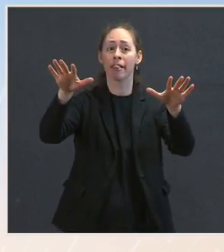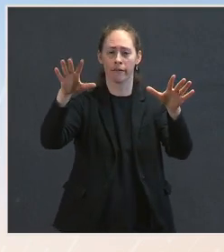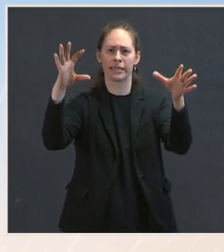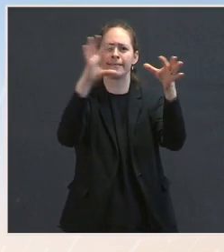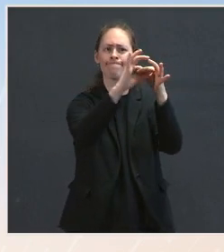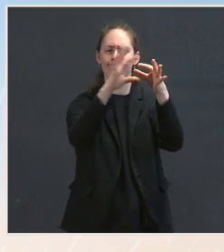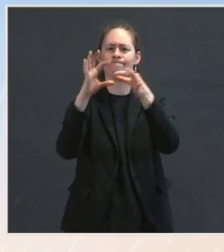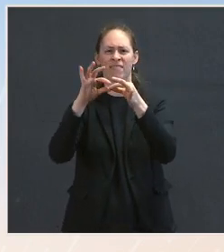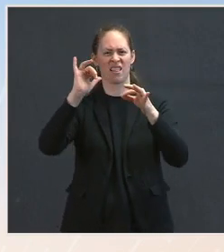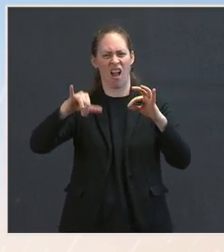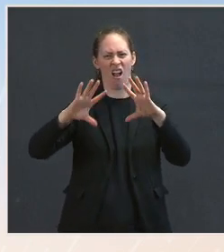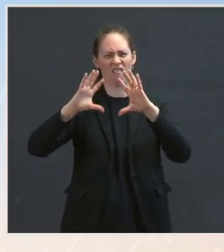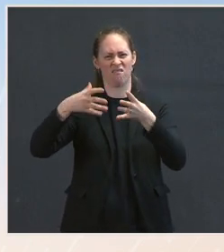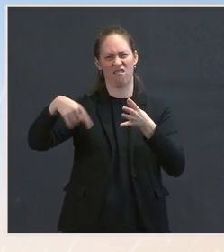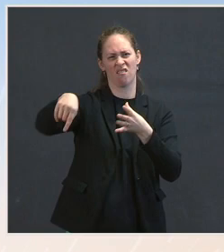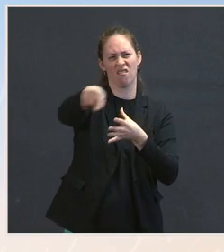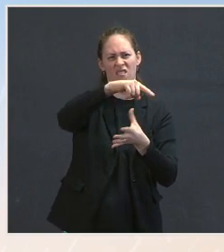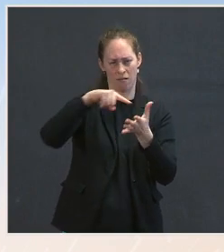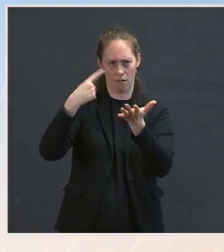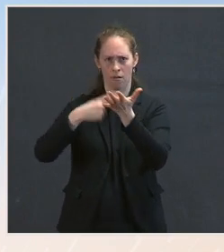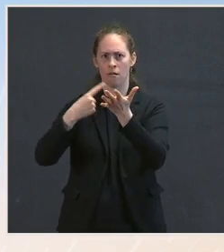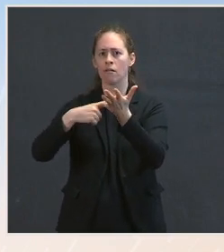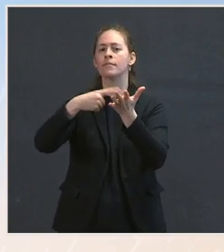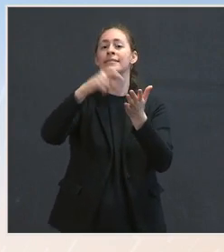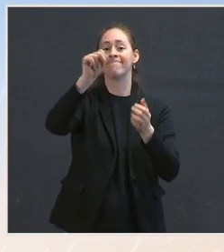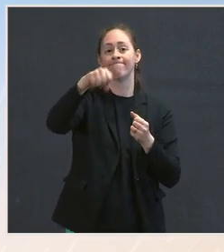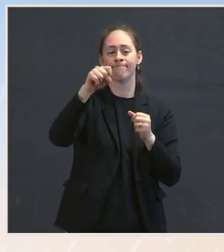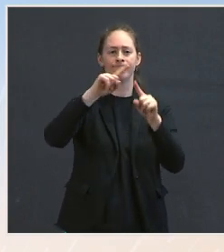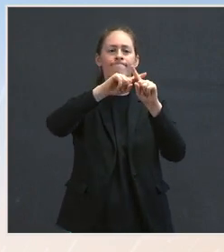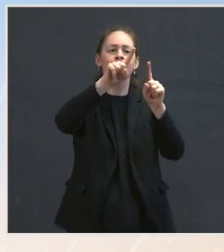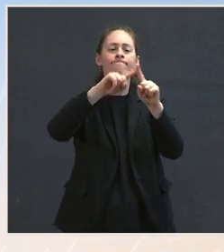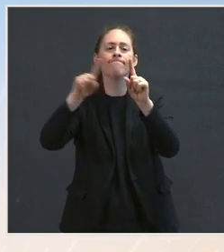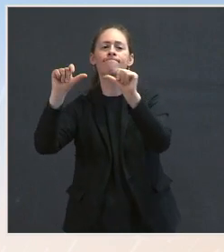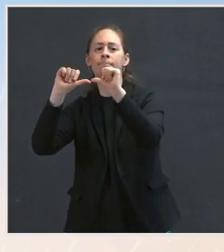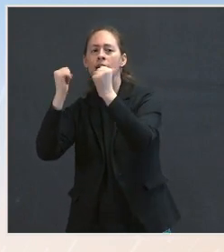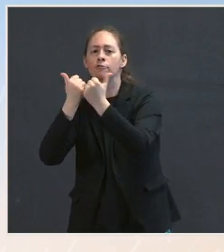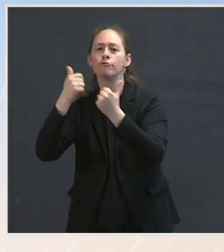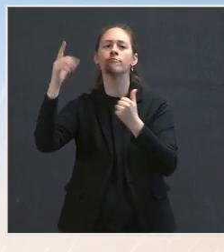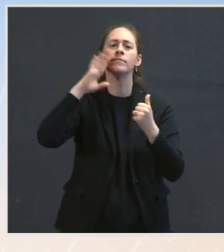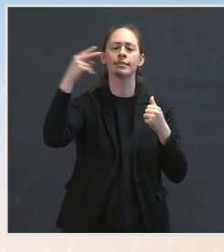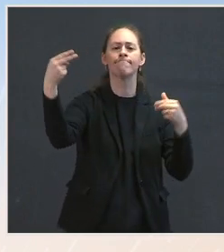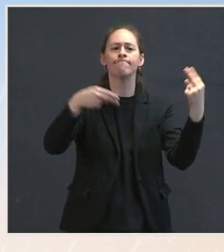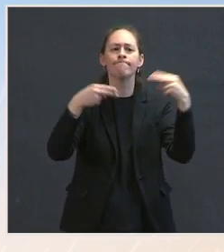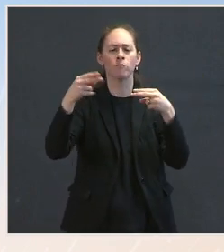Of course, he will be doing an official report at about the 120-day mark, but I would send you to them